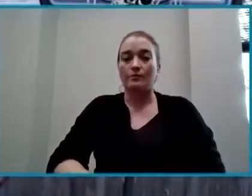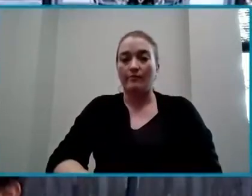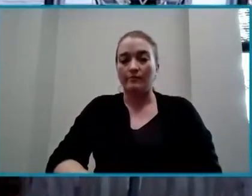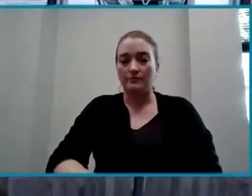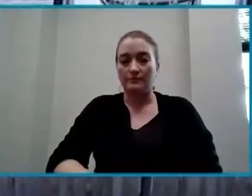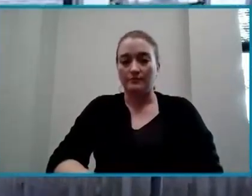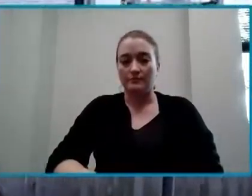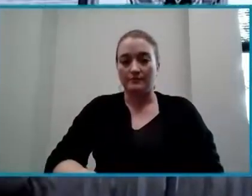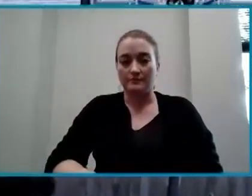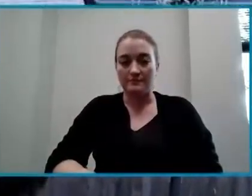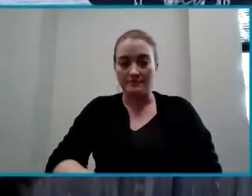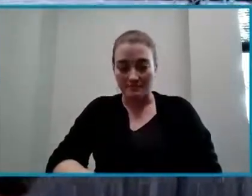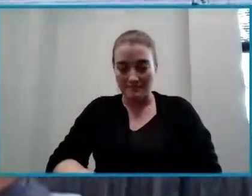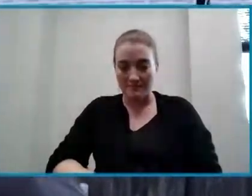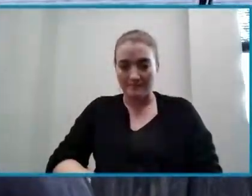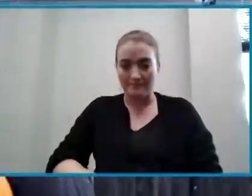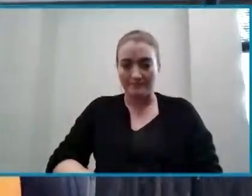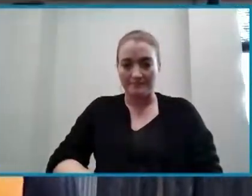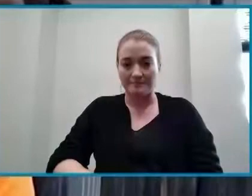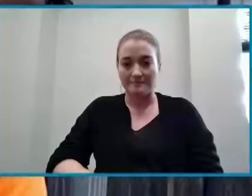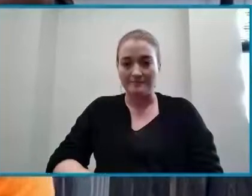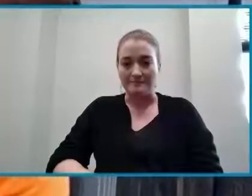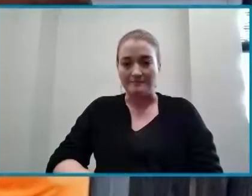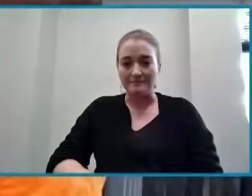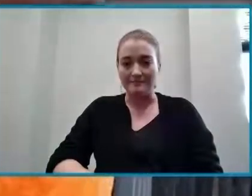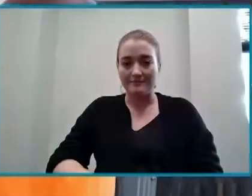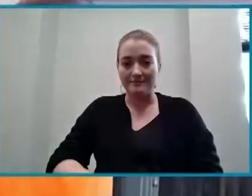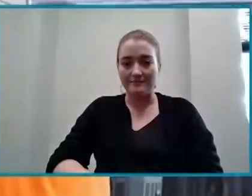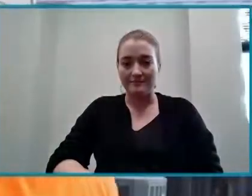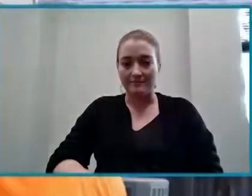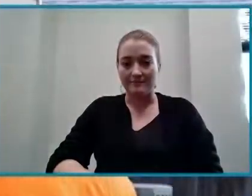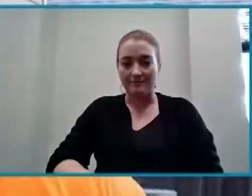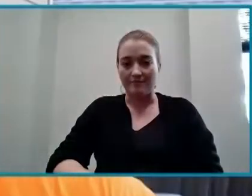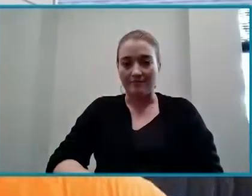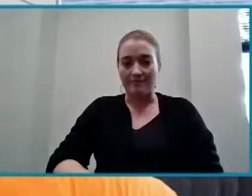Pingelapese Stick Dance at the early age of like nine years old.